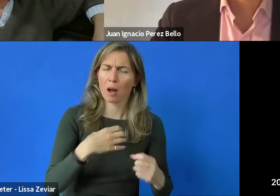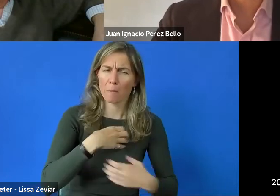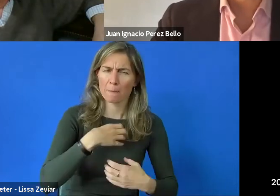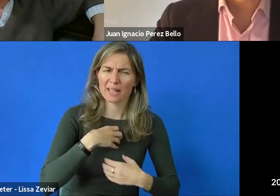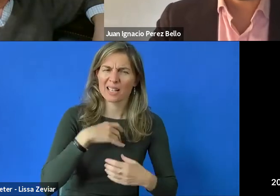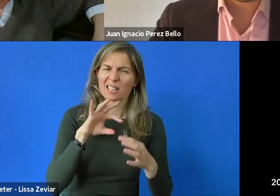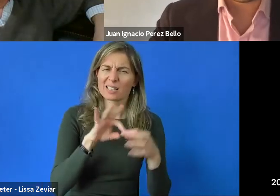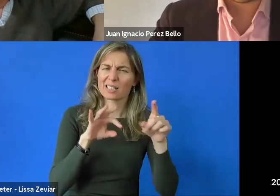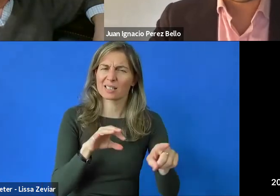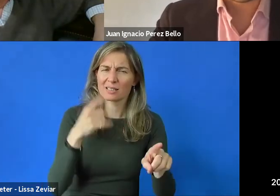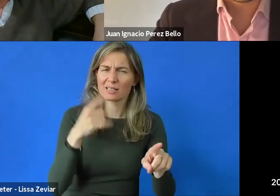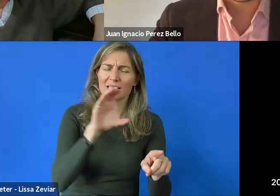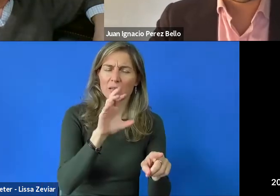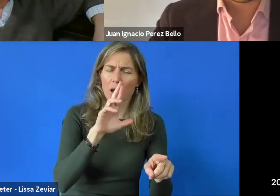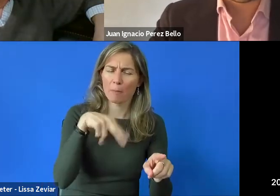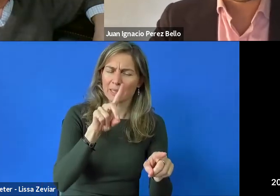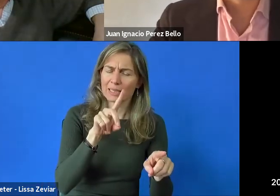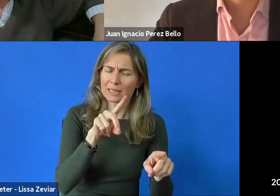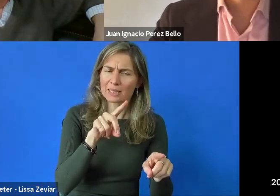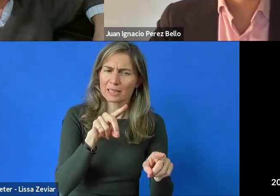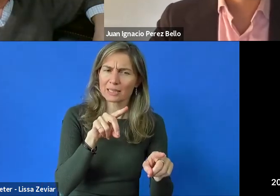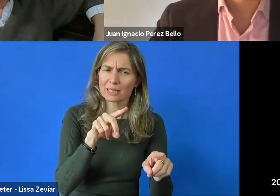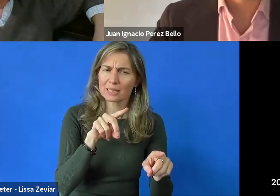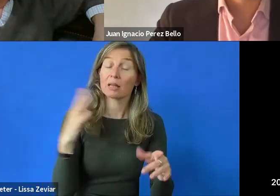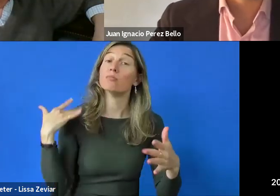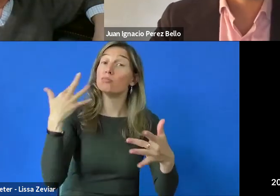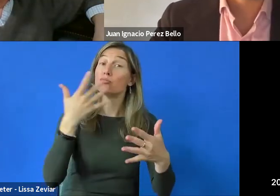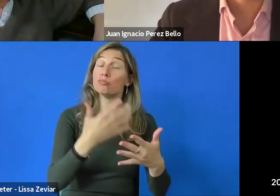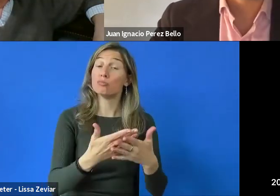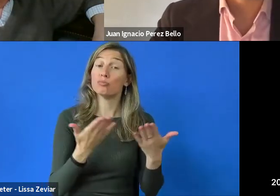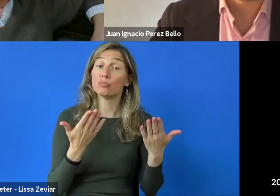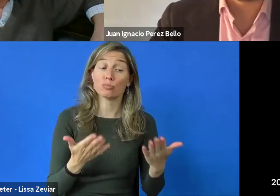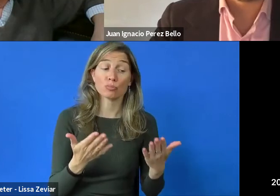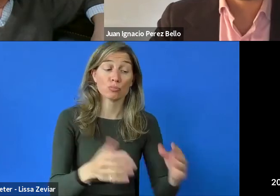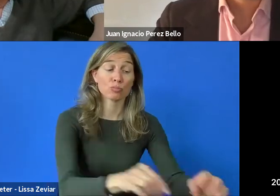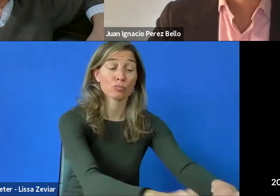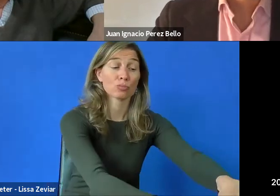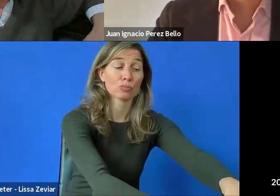and I can say by now, there have been 44 views adopted